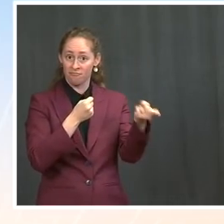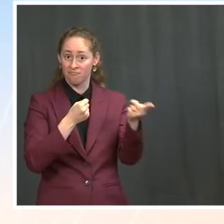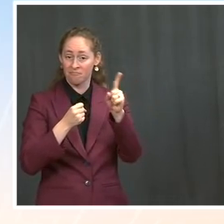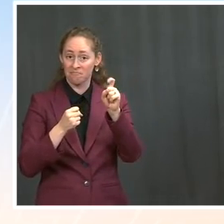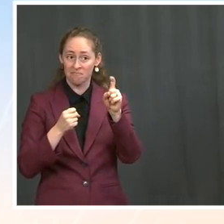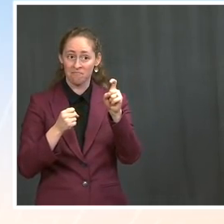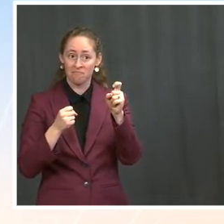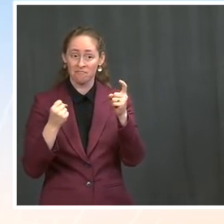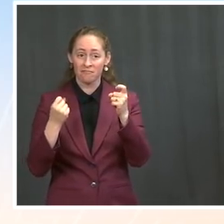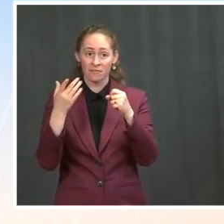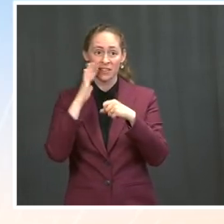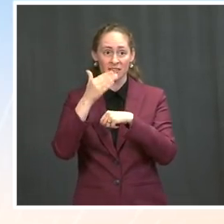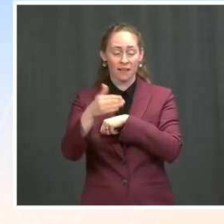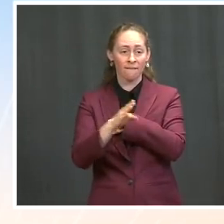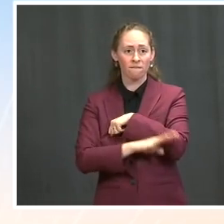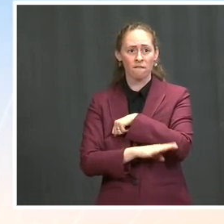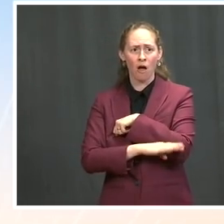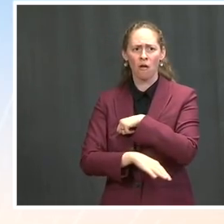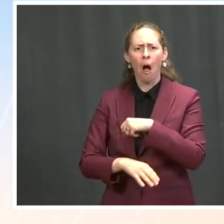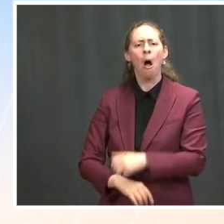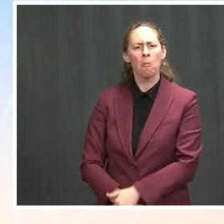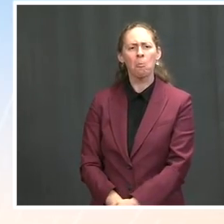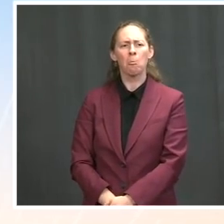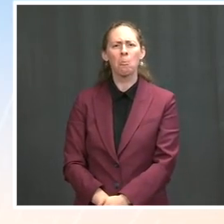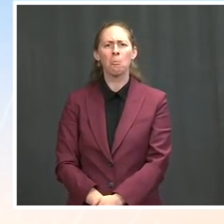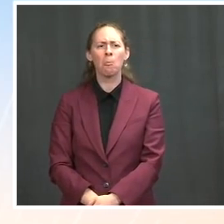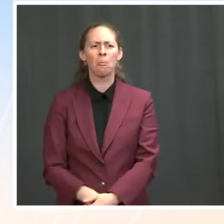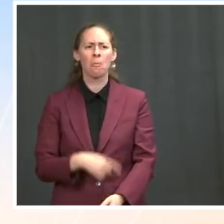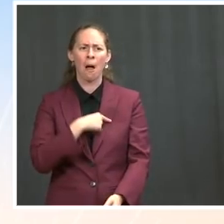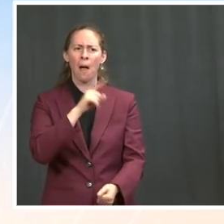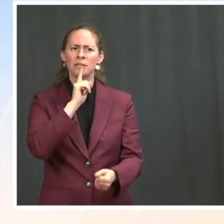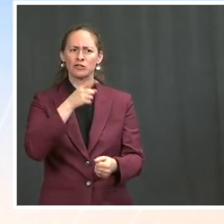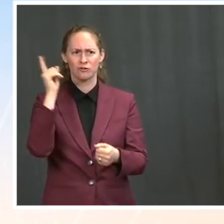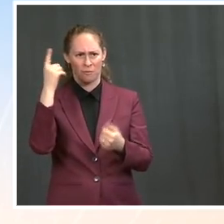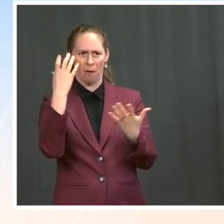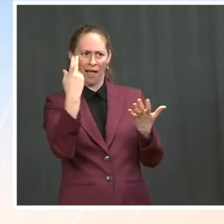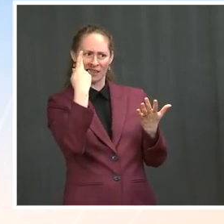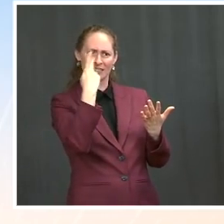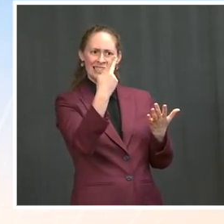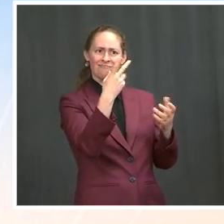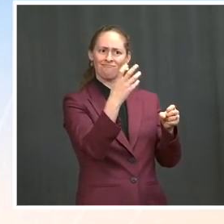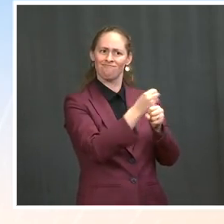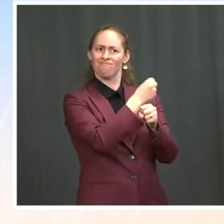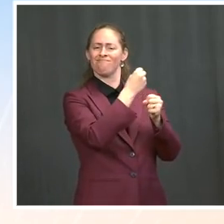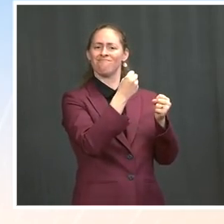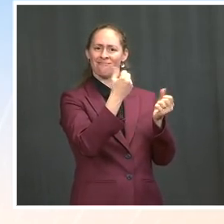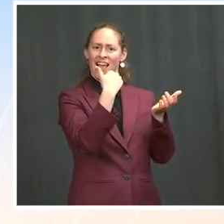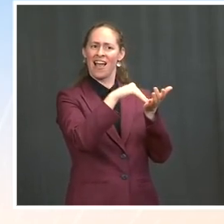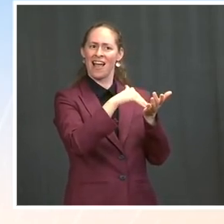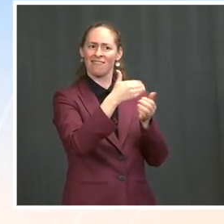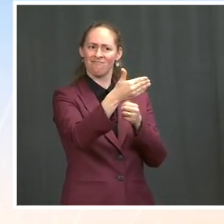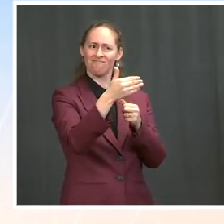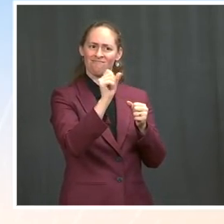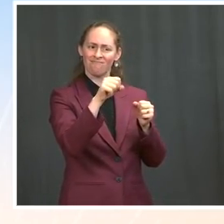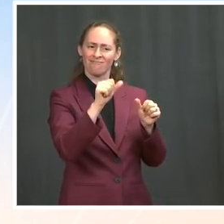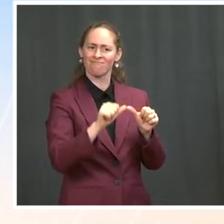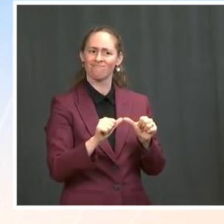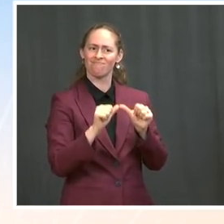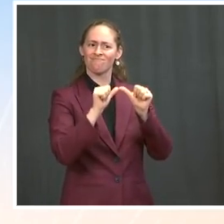to see him win reelection, of course, and be a -- continue to be an important partner in the state of New Jersey as we work to address --